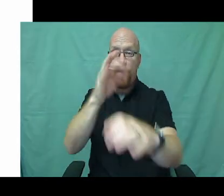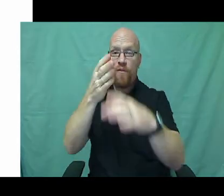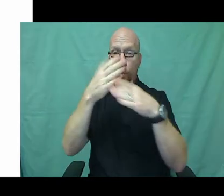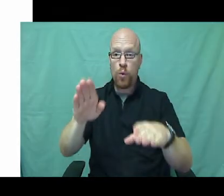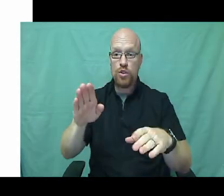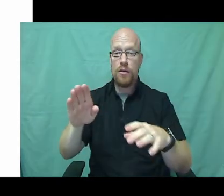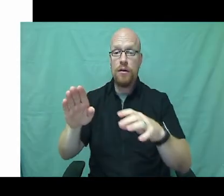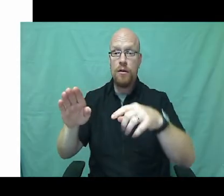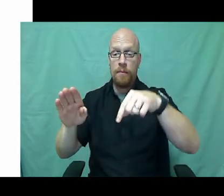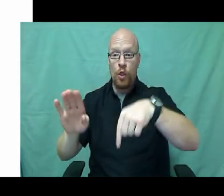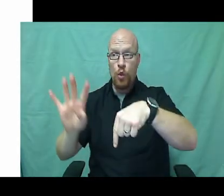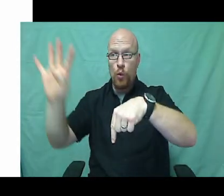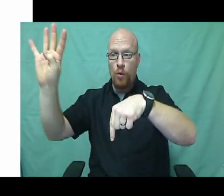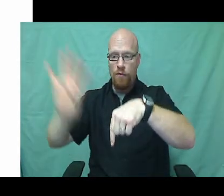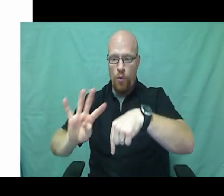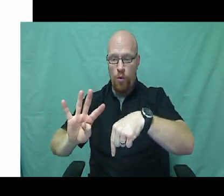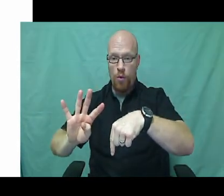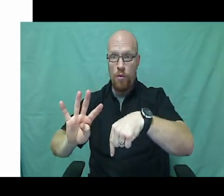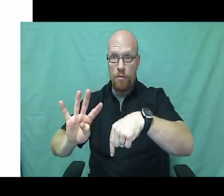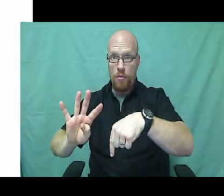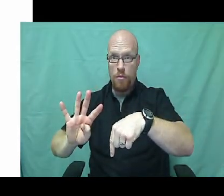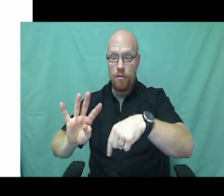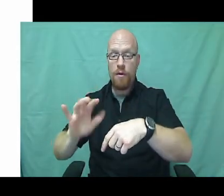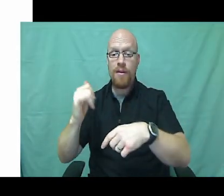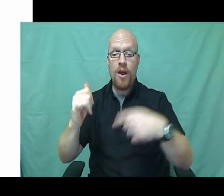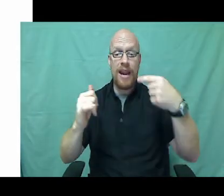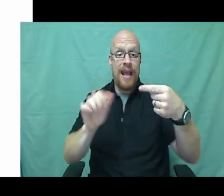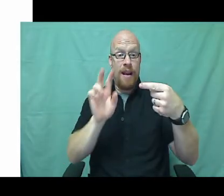but at the same time we have a quotient rule here, where we have q to the fourth.